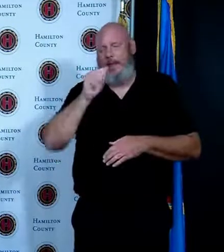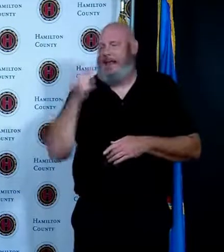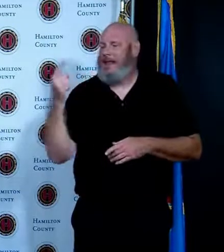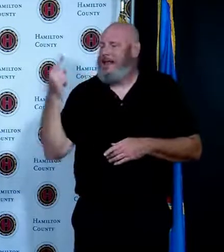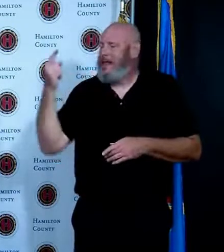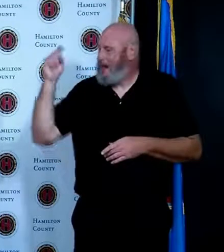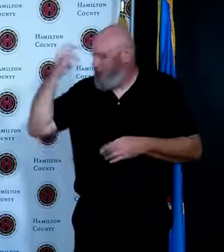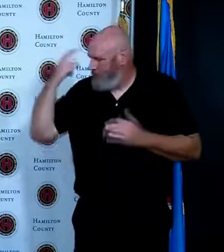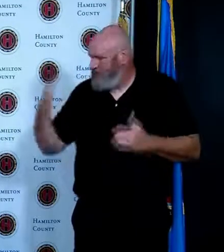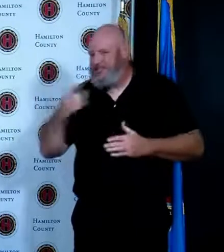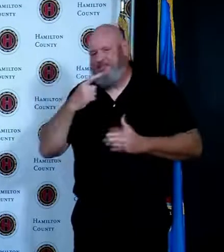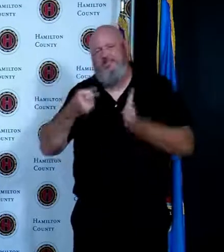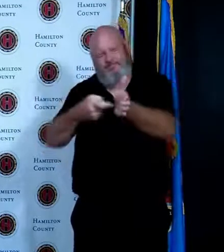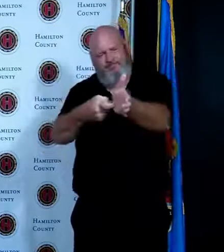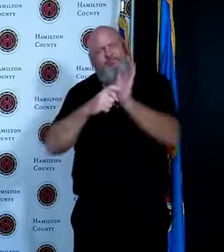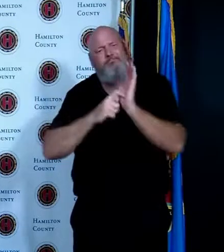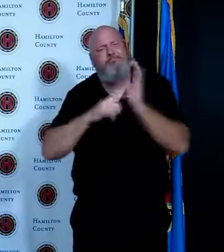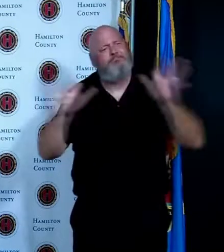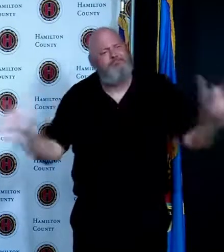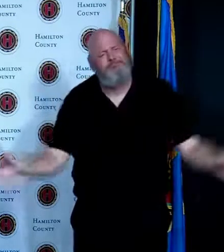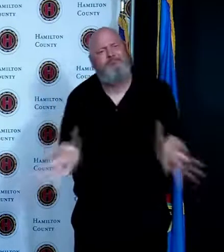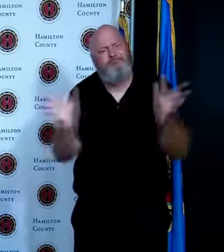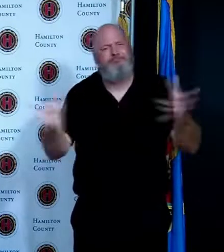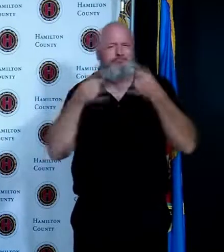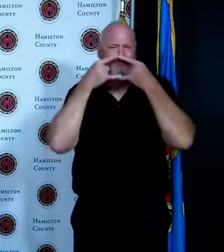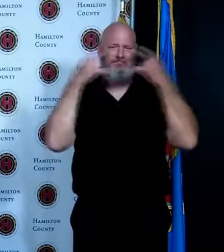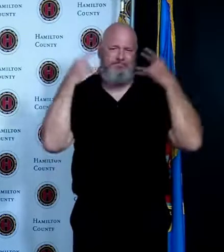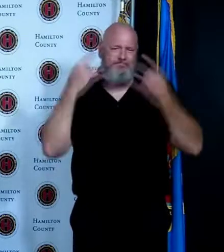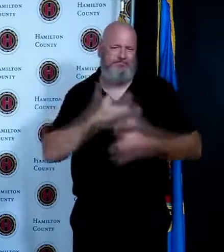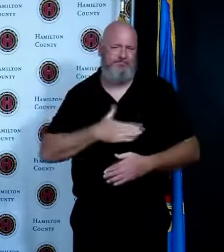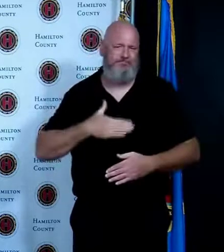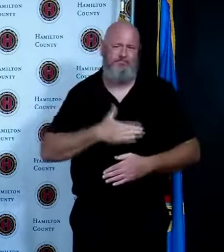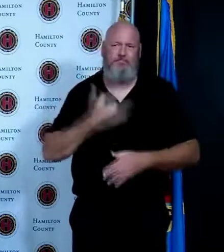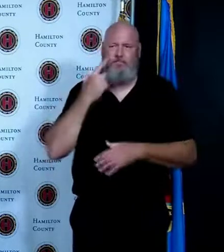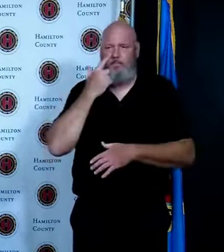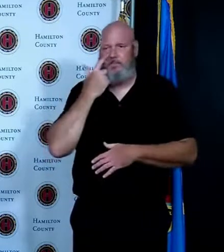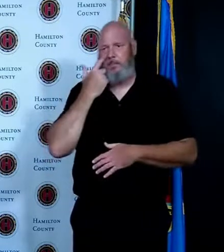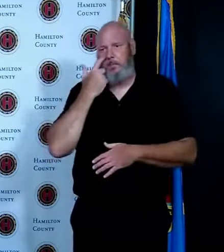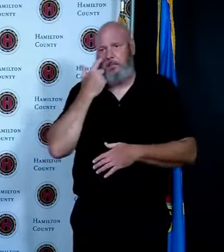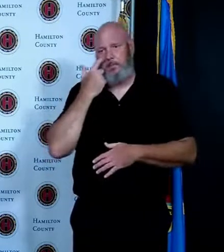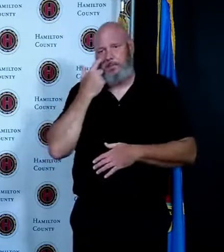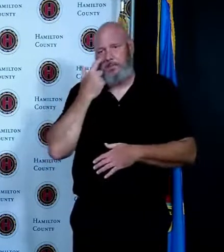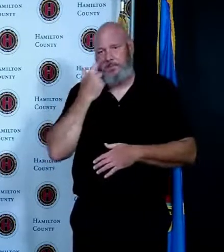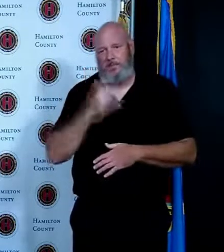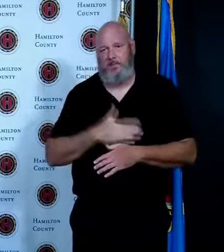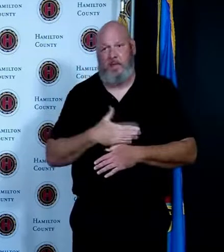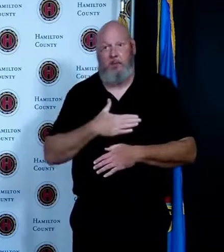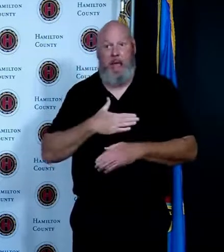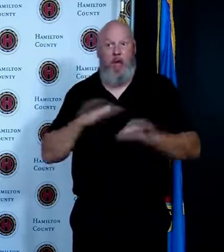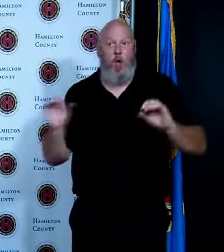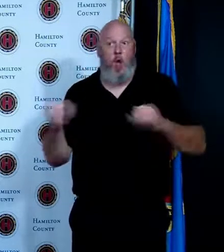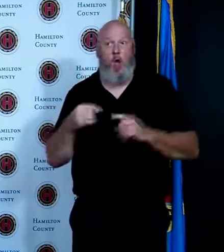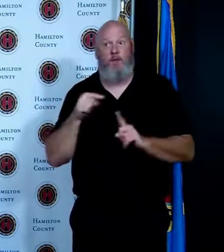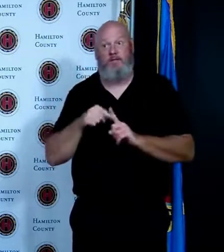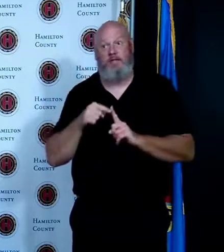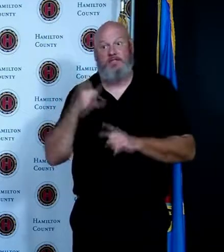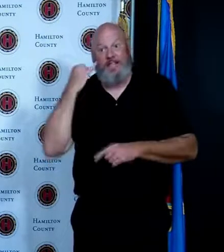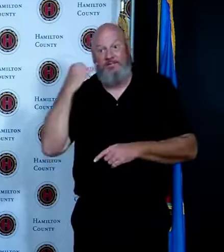is just one piece of the entire puzzle for getting compliance here my office whether we're out doing a restaurant inspection sewage system inspection